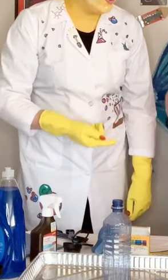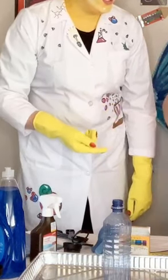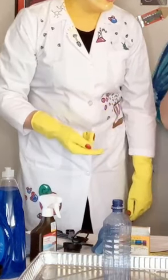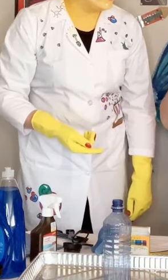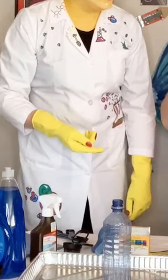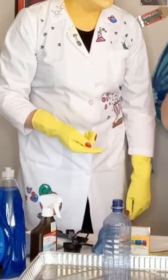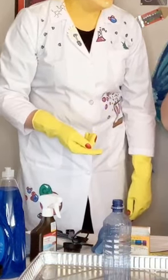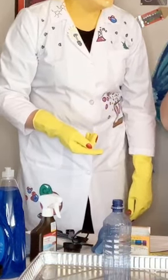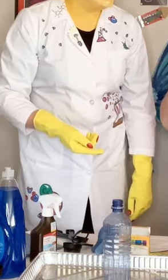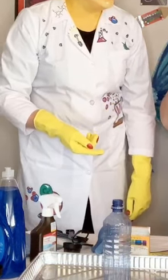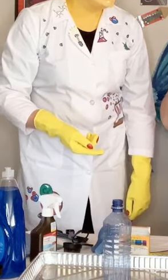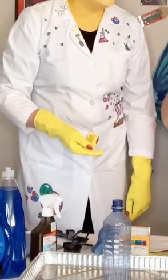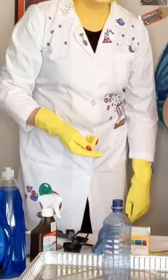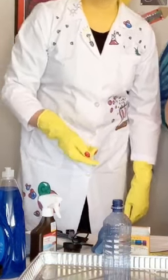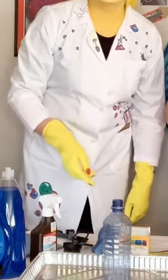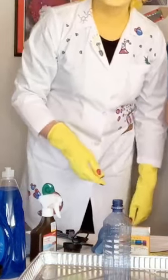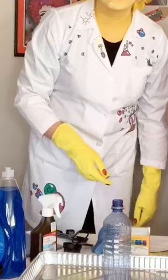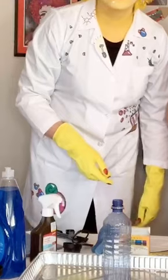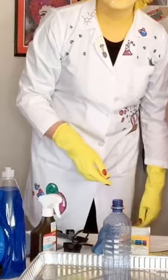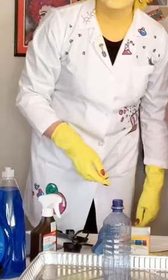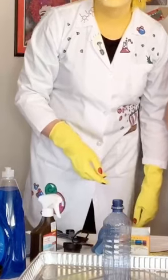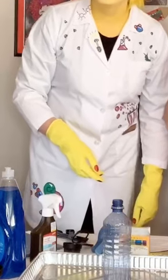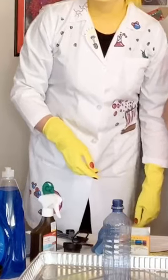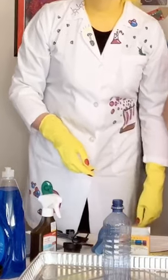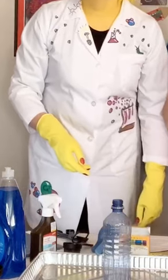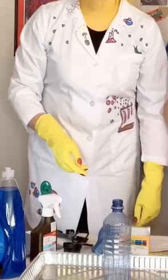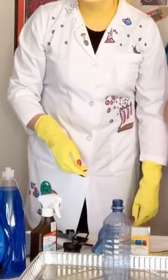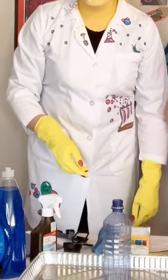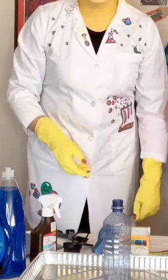lights around her neck. Yes, very sciency. BARB: Science. CALI: Okay, you can